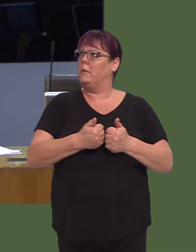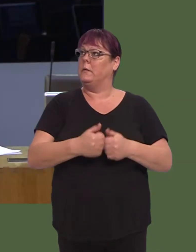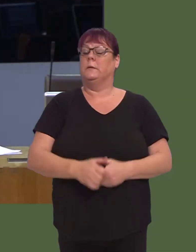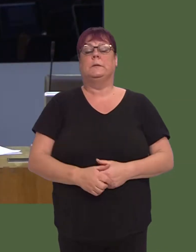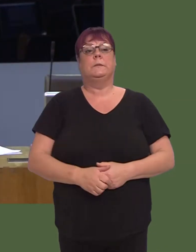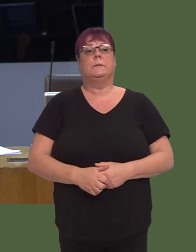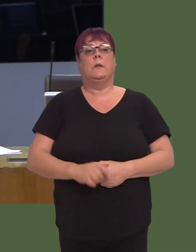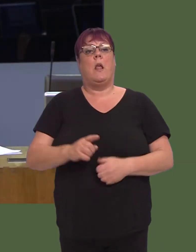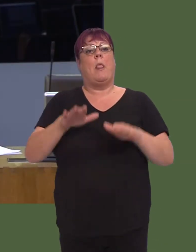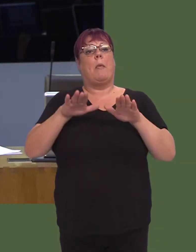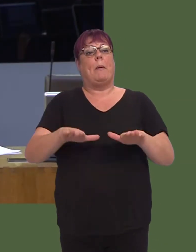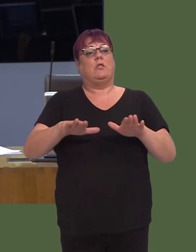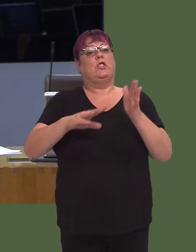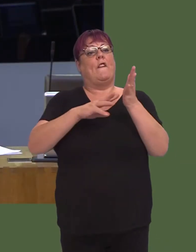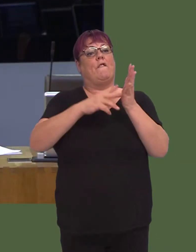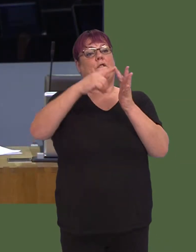things in that line.